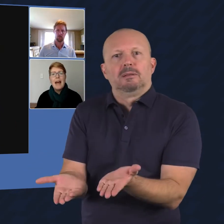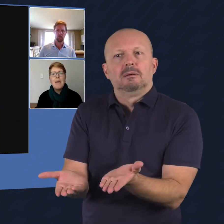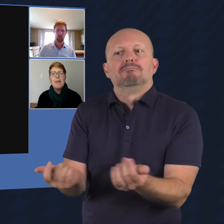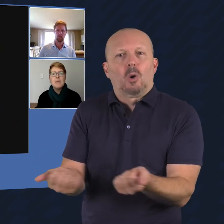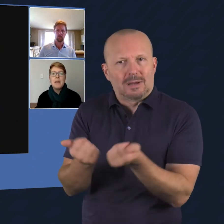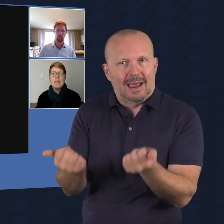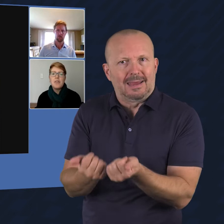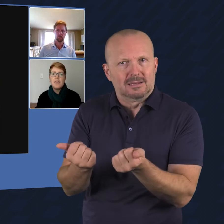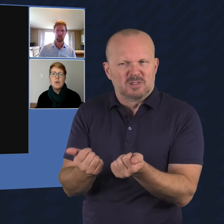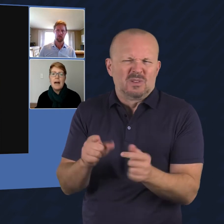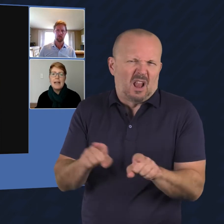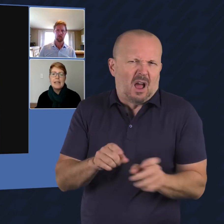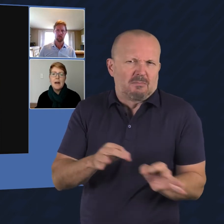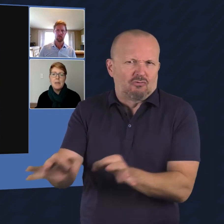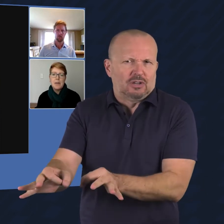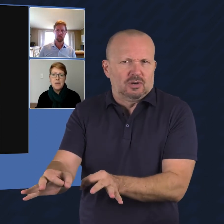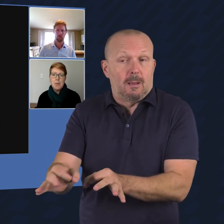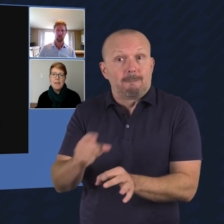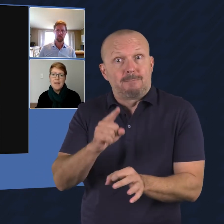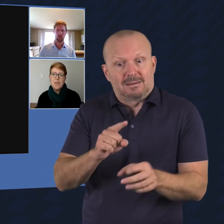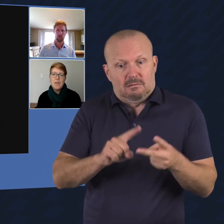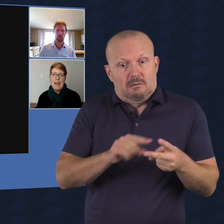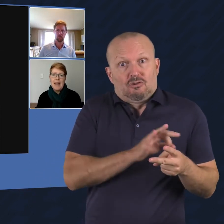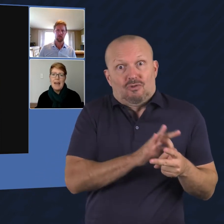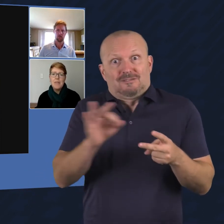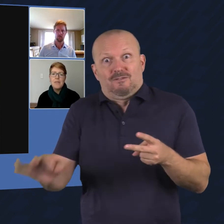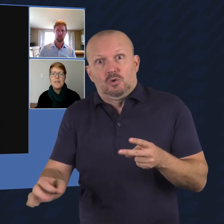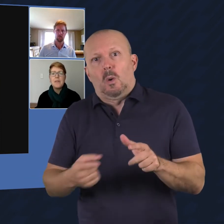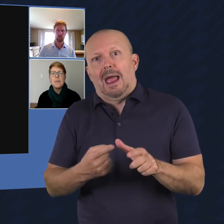However, migration to a highly complex format such as AAF still